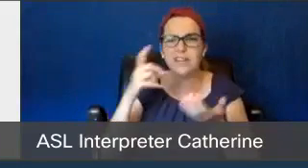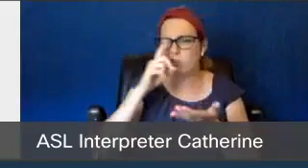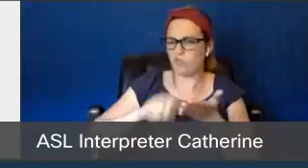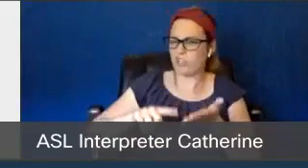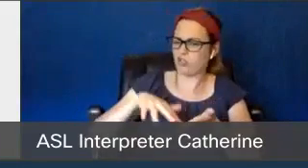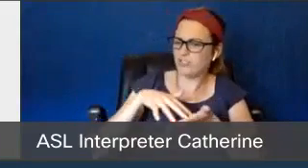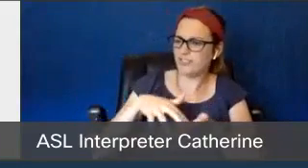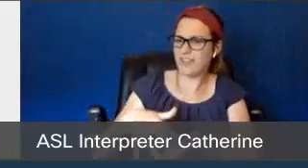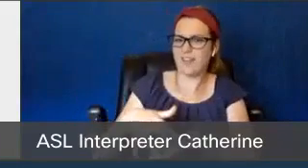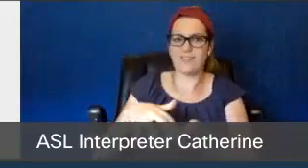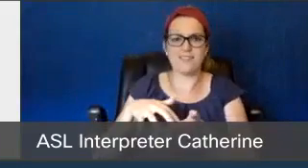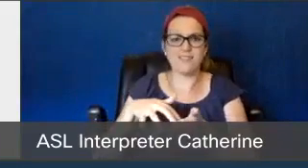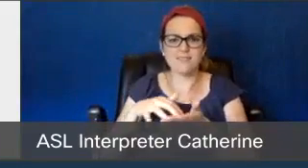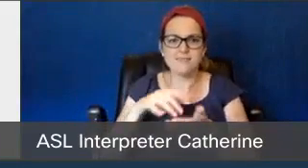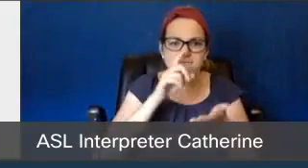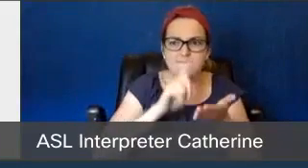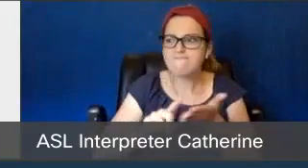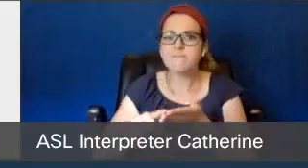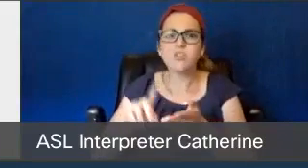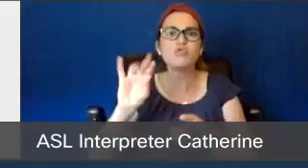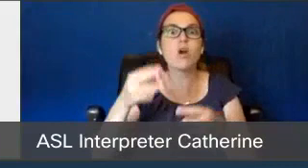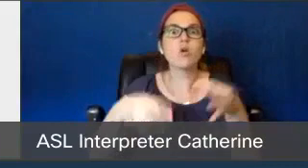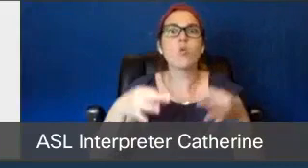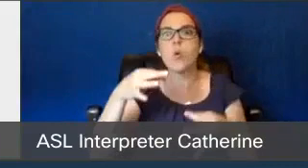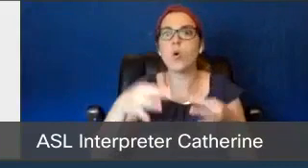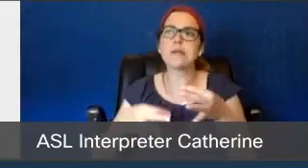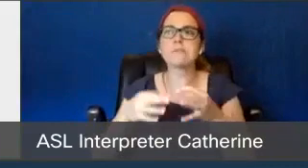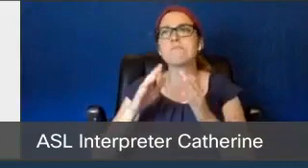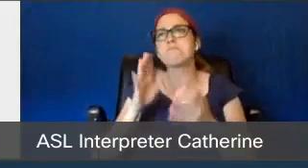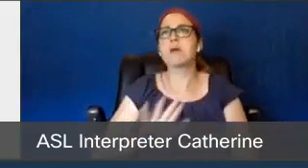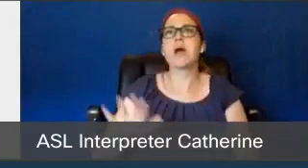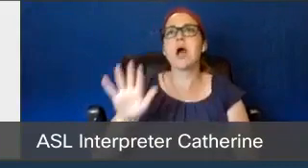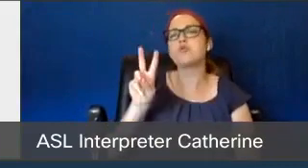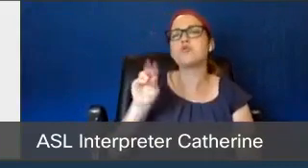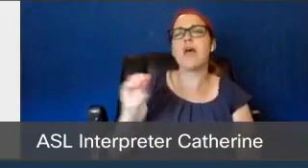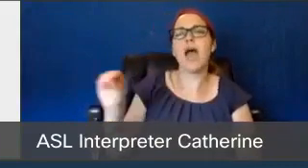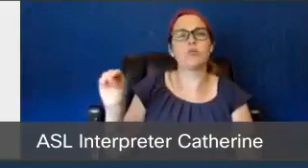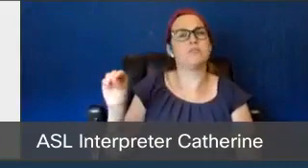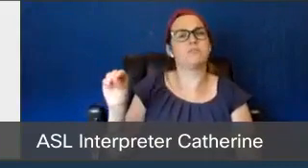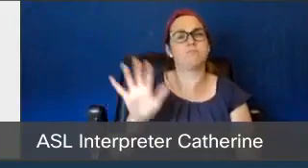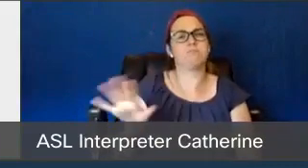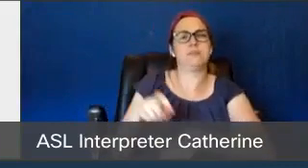of drug courts in which participants were in the drug courts in the early 2000s and now we're looking 15 years out